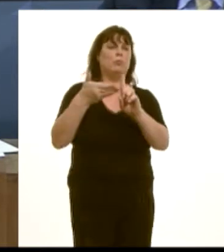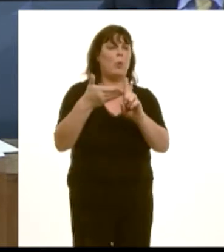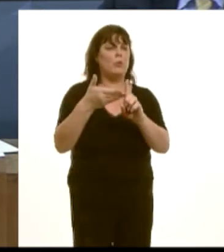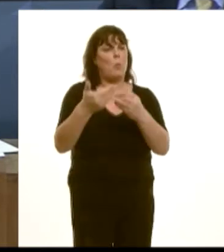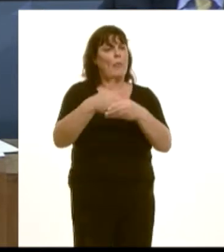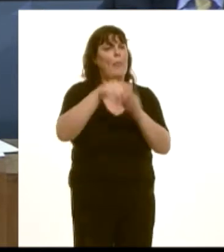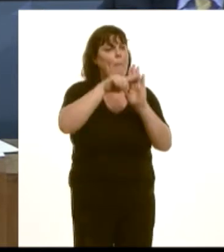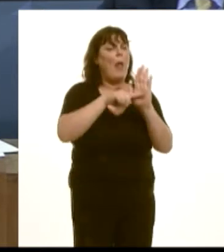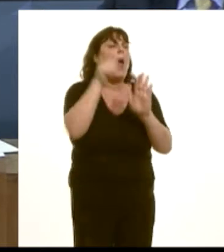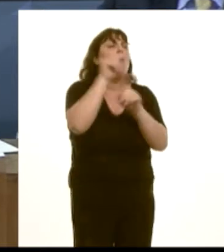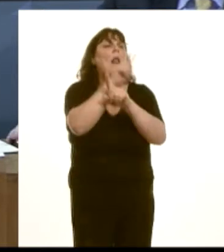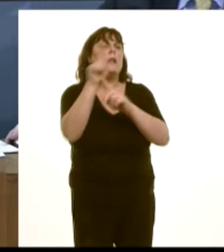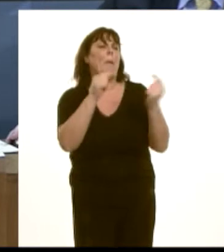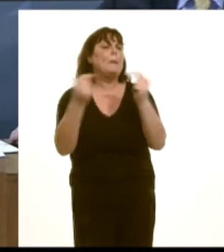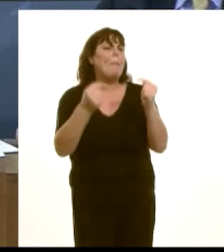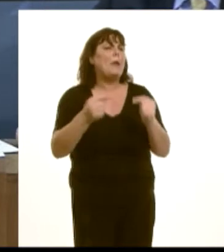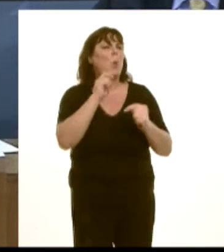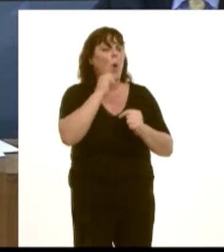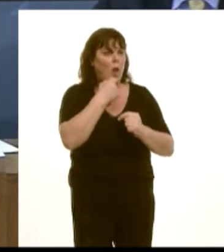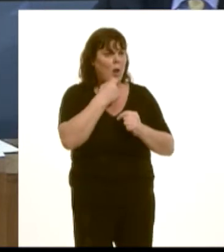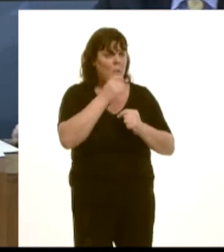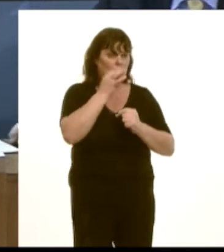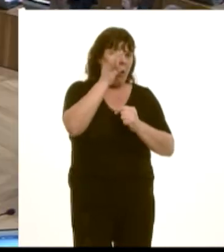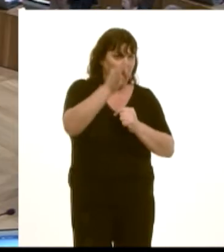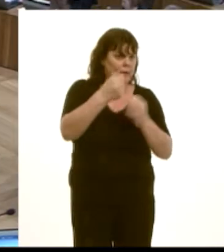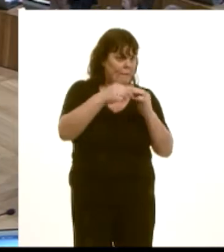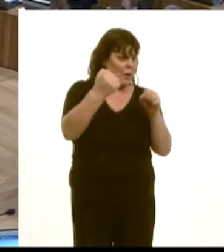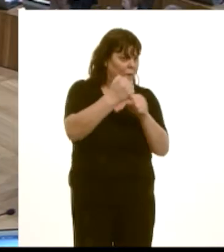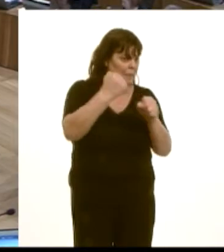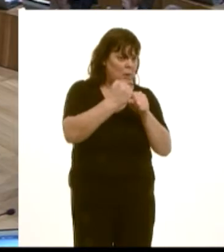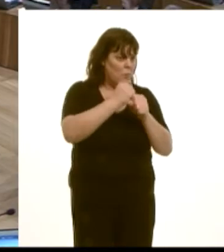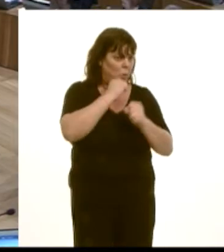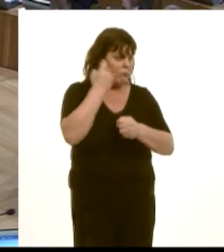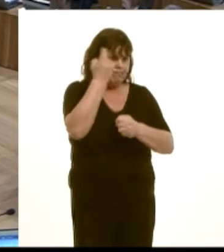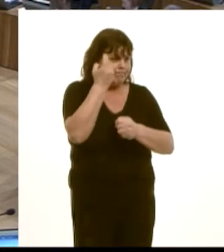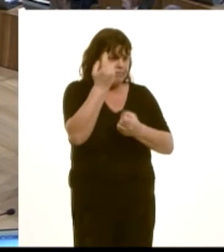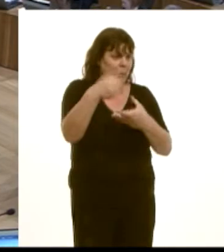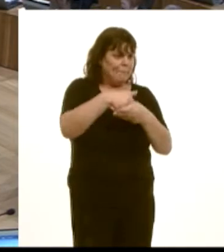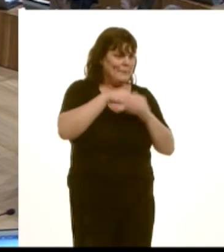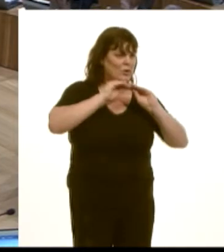it later on, but is the Government prepared to give any ground in that regard?